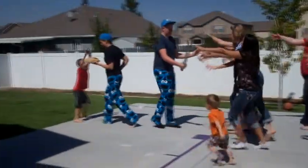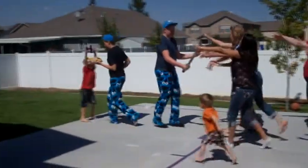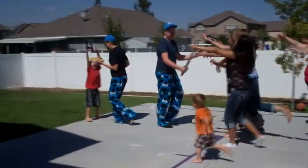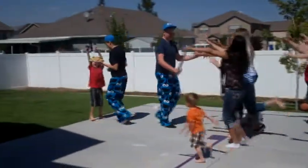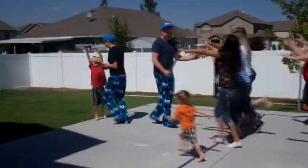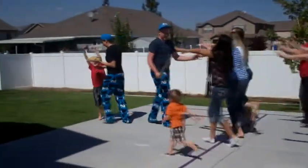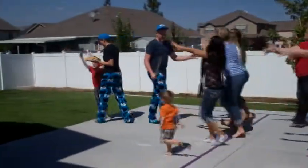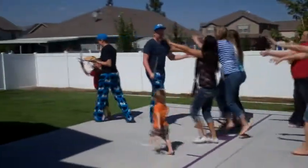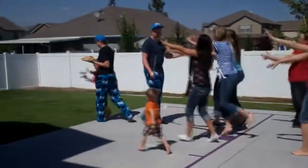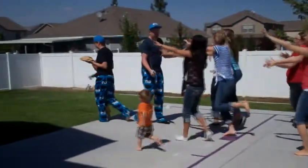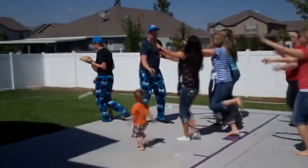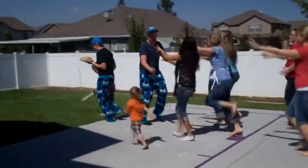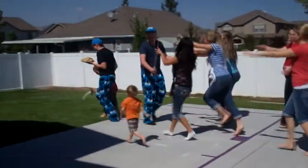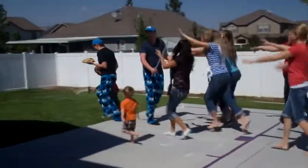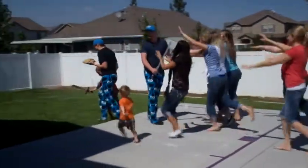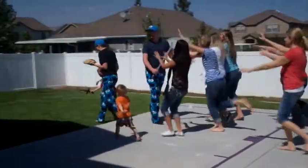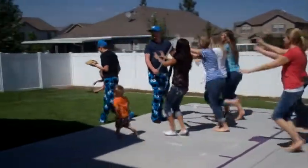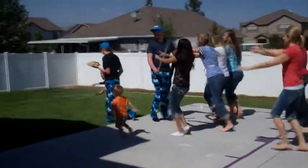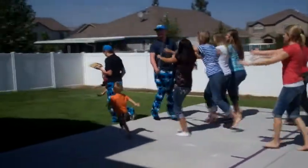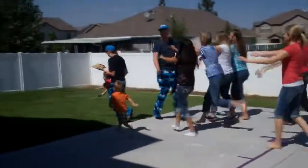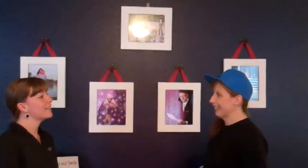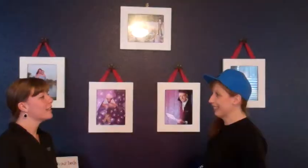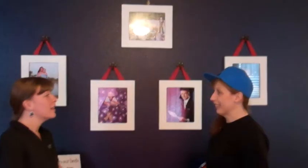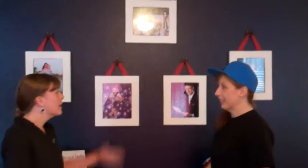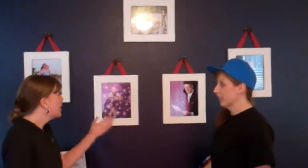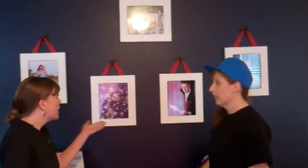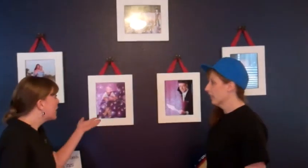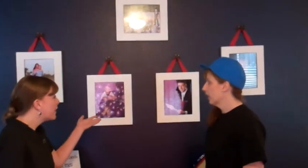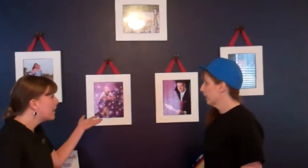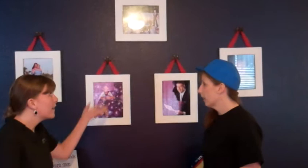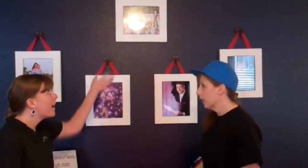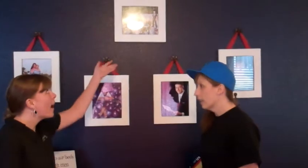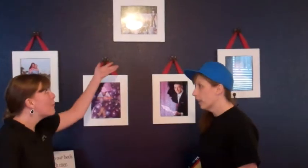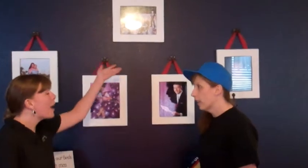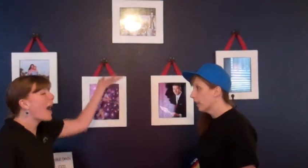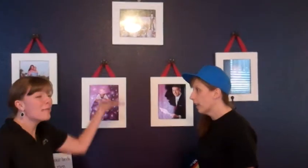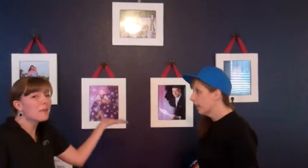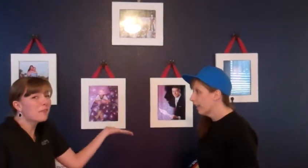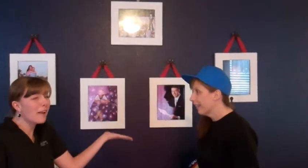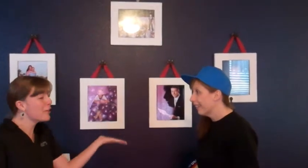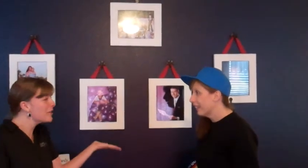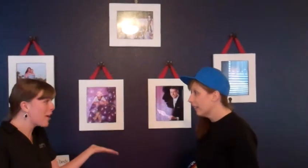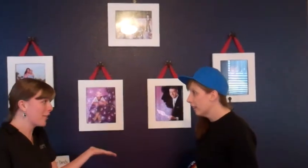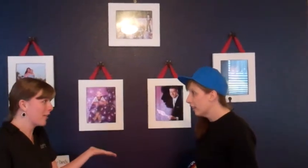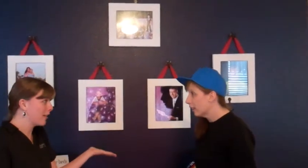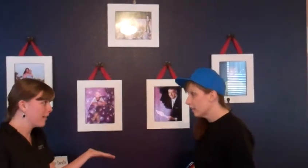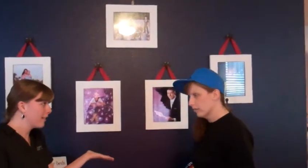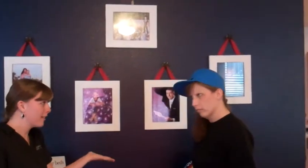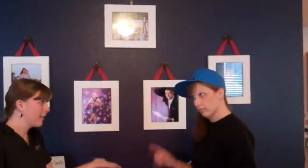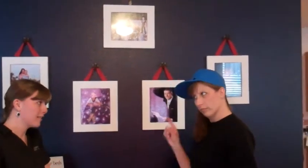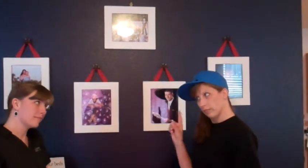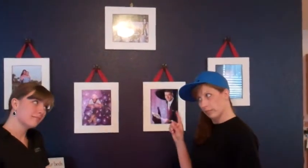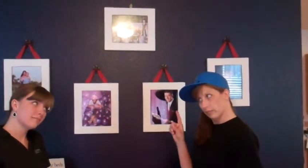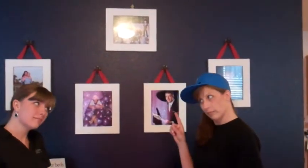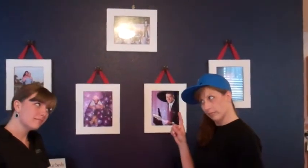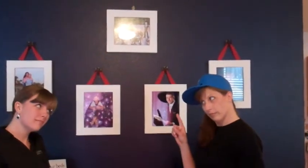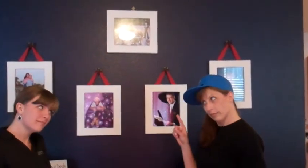Pie and ice cream It no phase me But you got cookie? So share it maybe